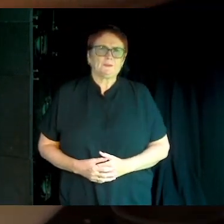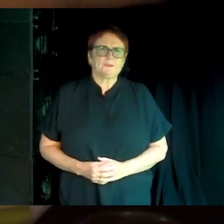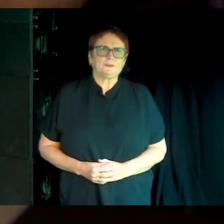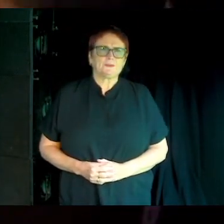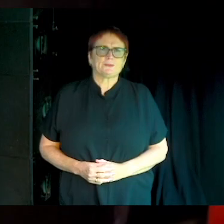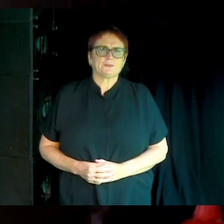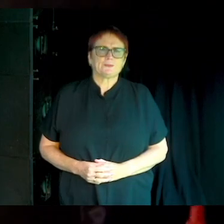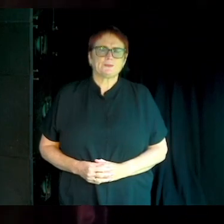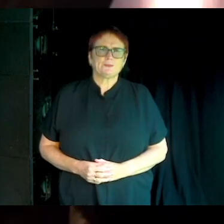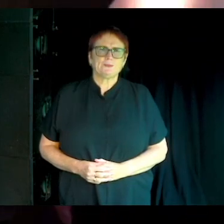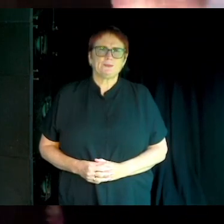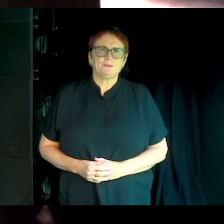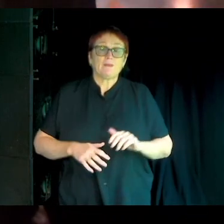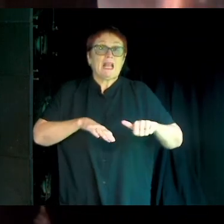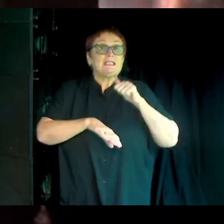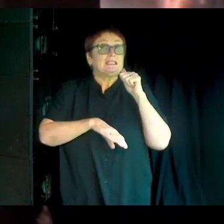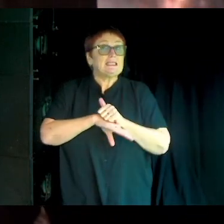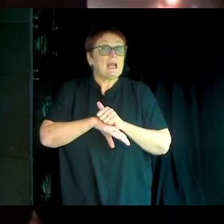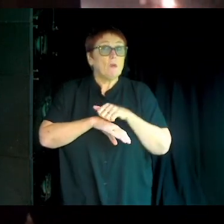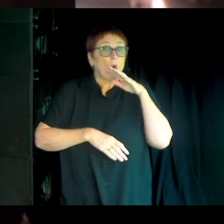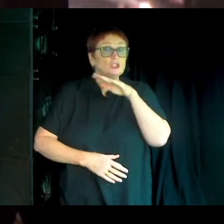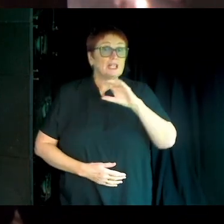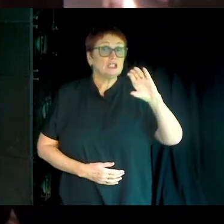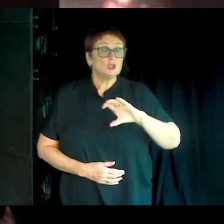alright so the Singapore chili sauce as you can see it's starting to boil